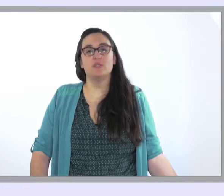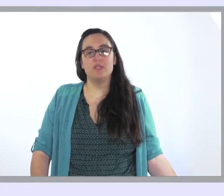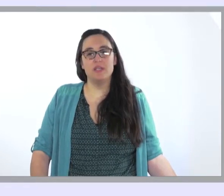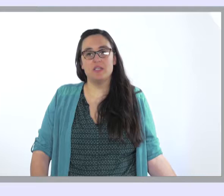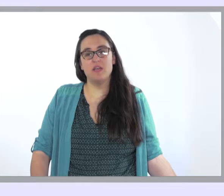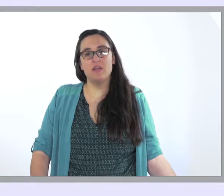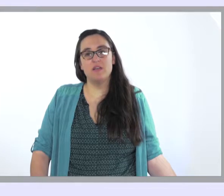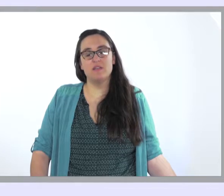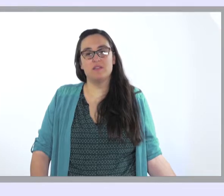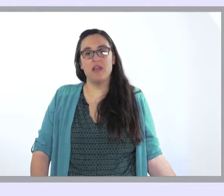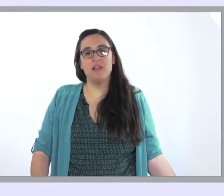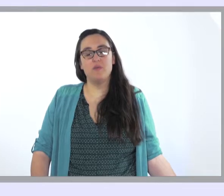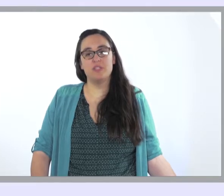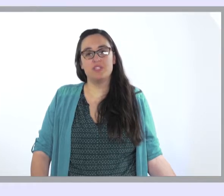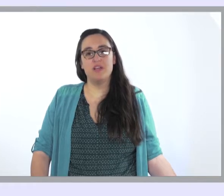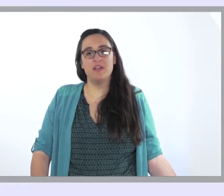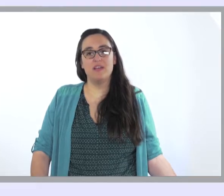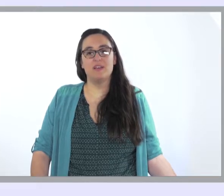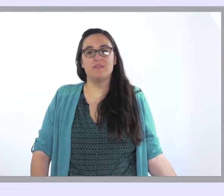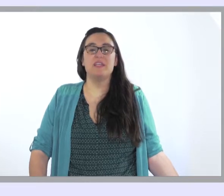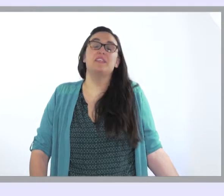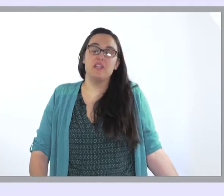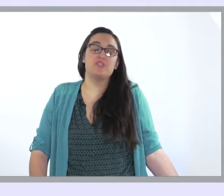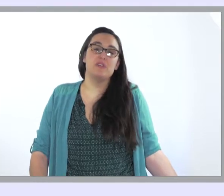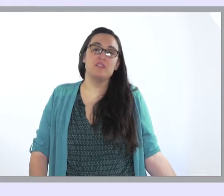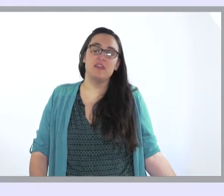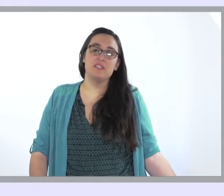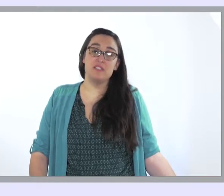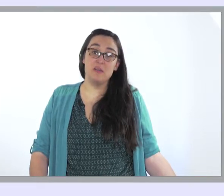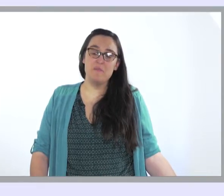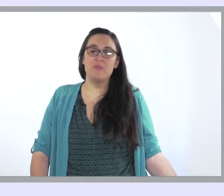This international sign system